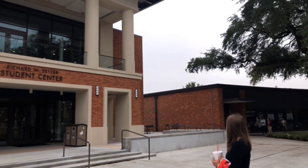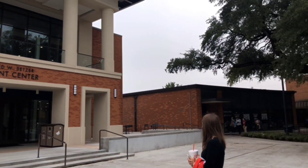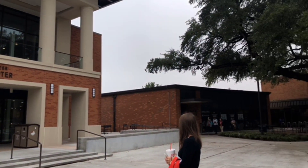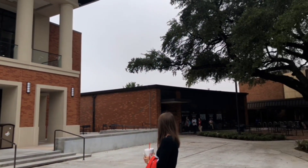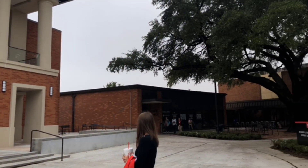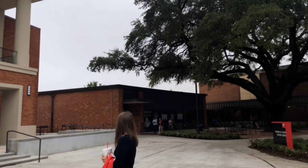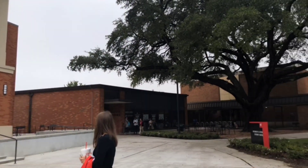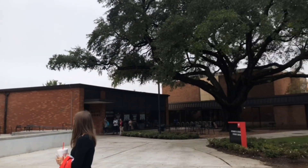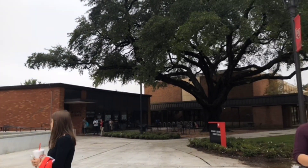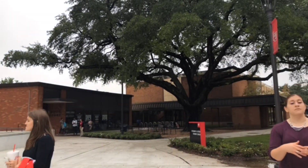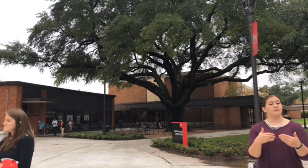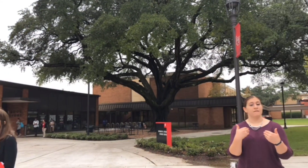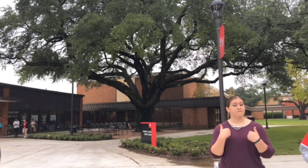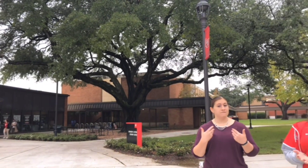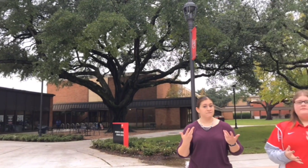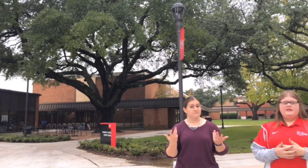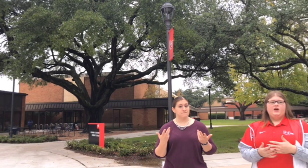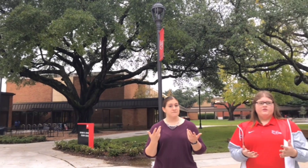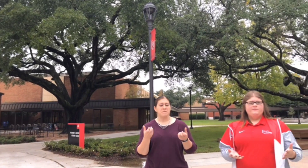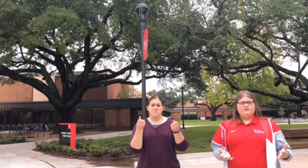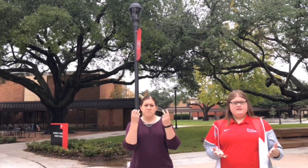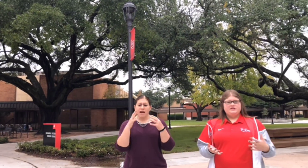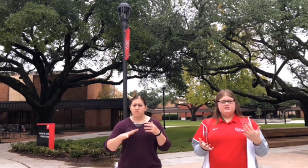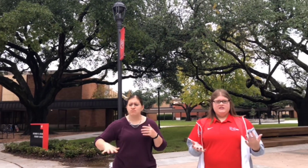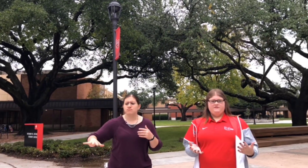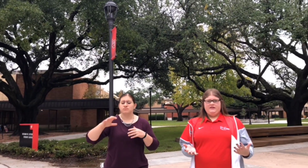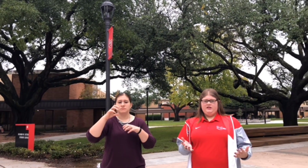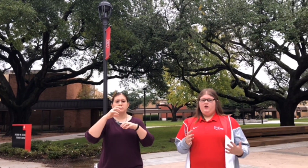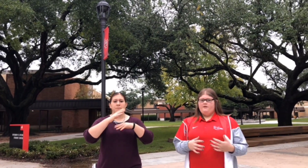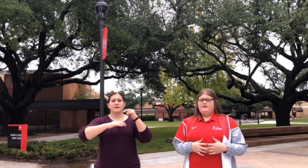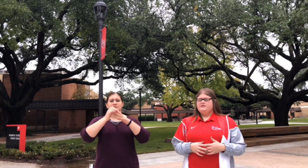And then we also have many other buildings that are significant in